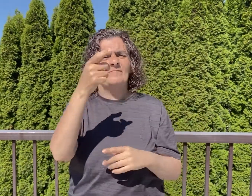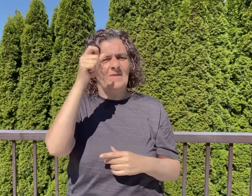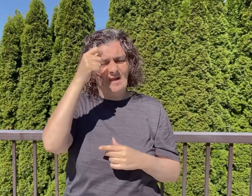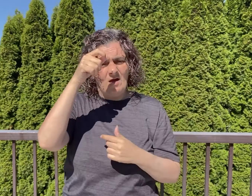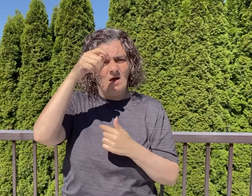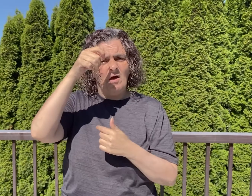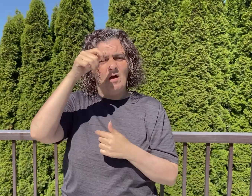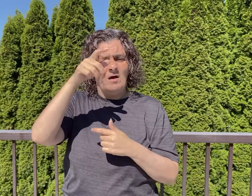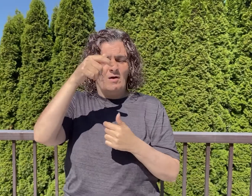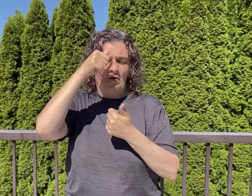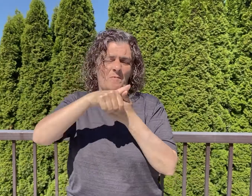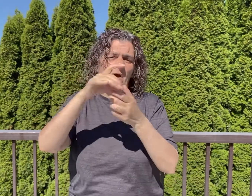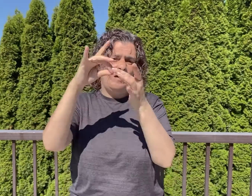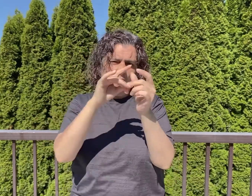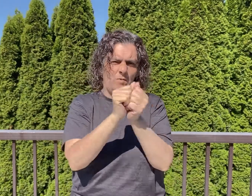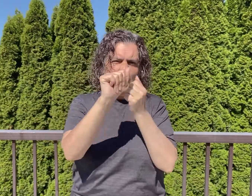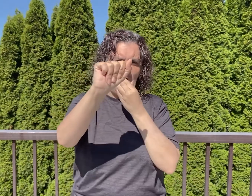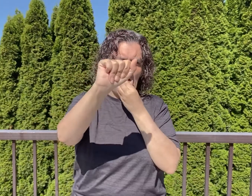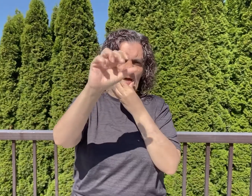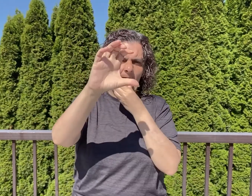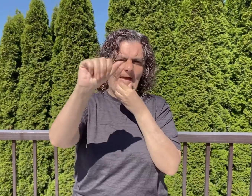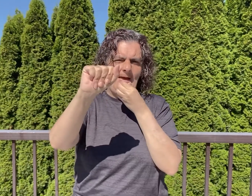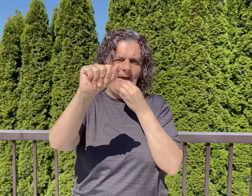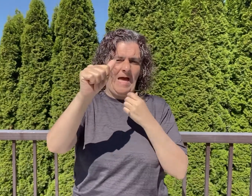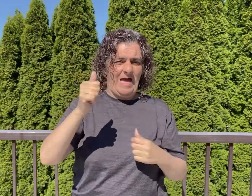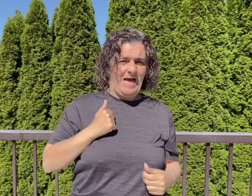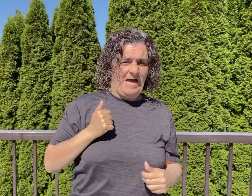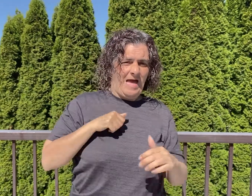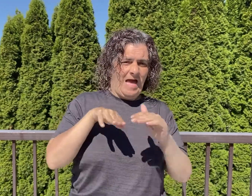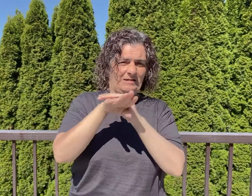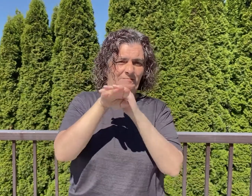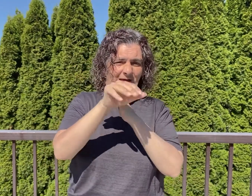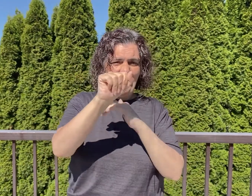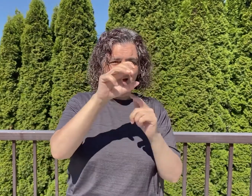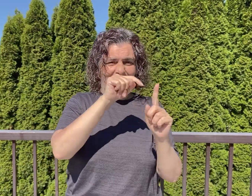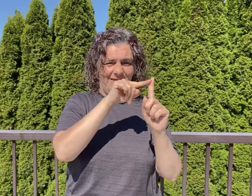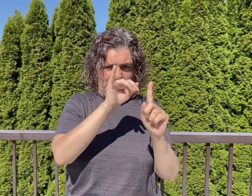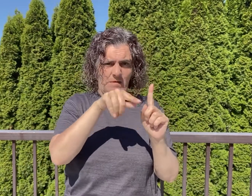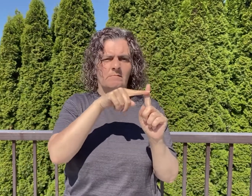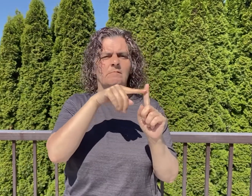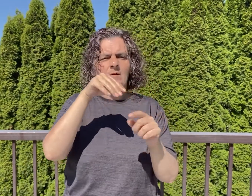Remember, this is related to the Canada Accessibility Act, ACA